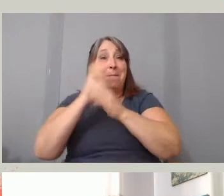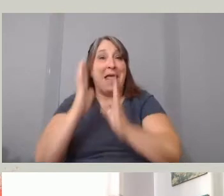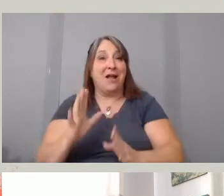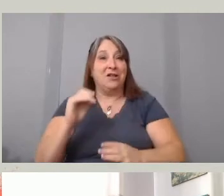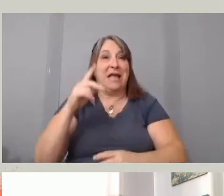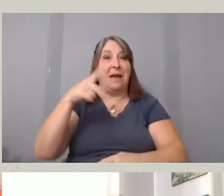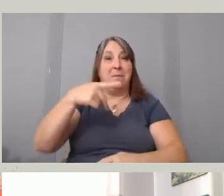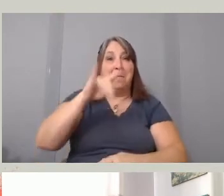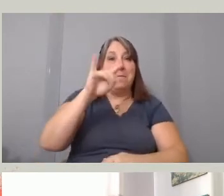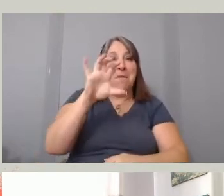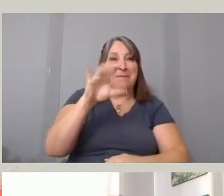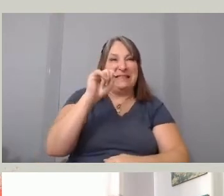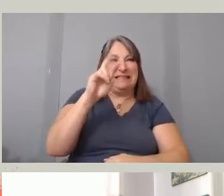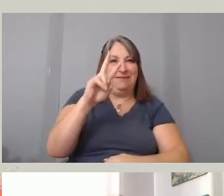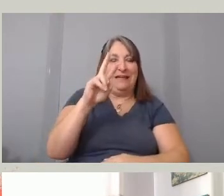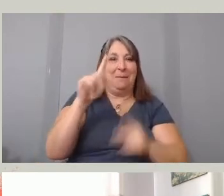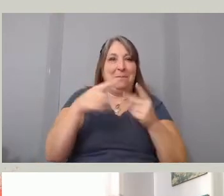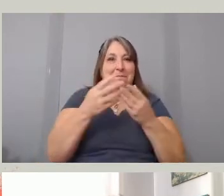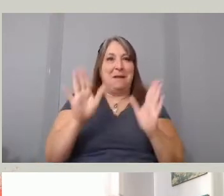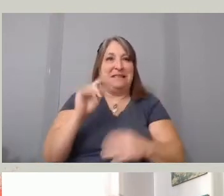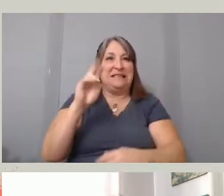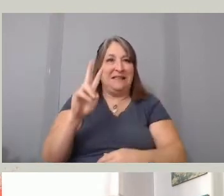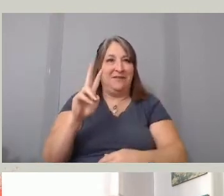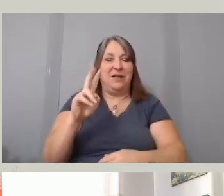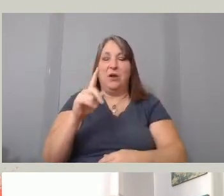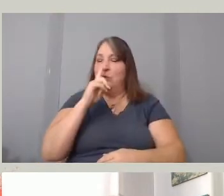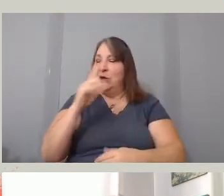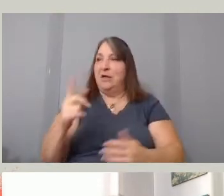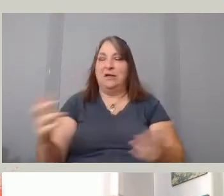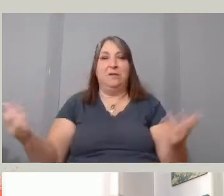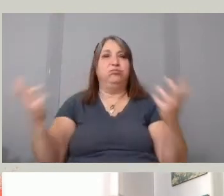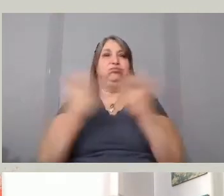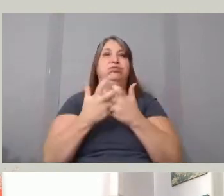came into a really dynamic and productive relationship.